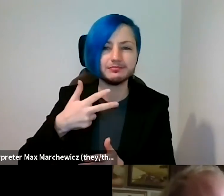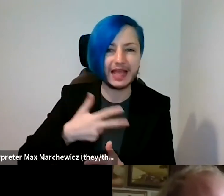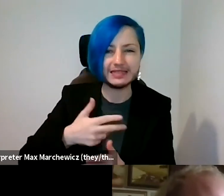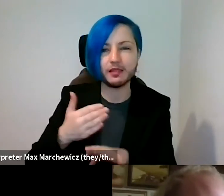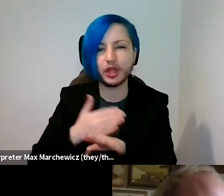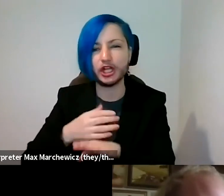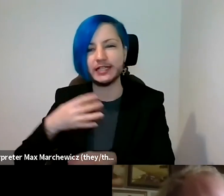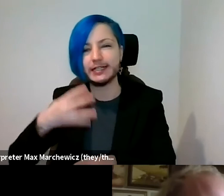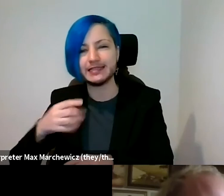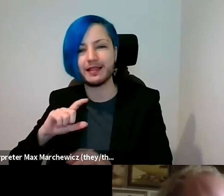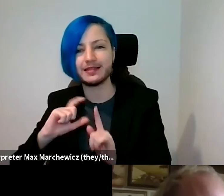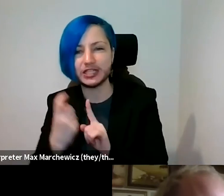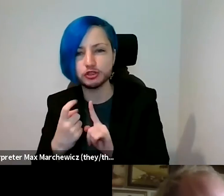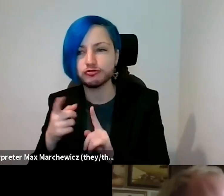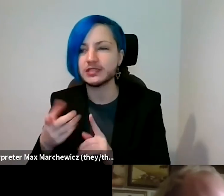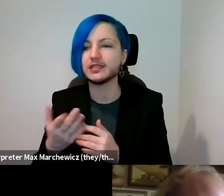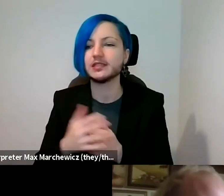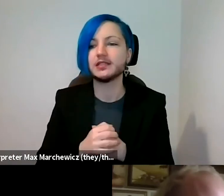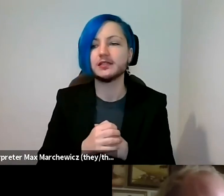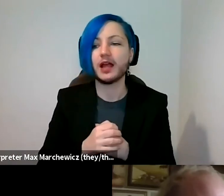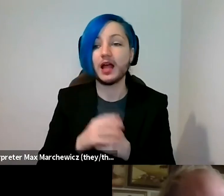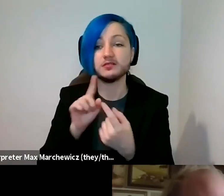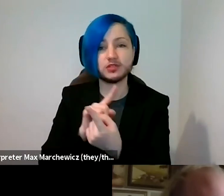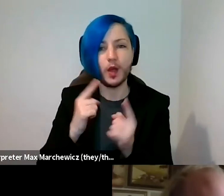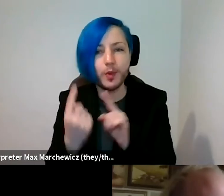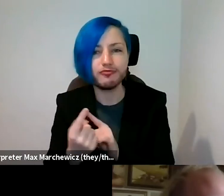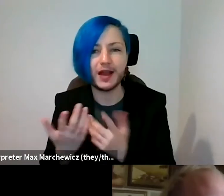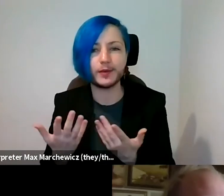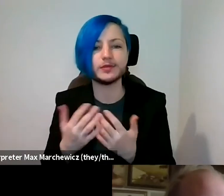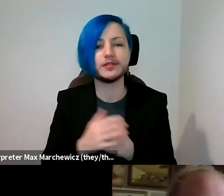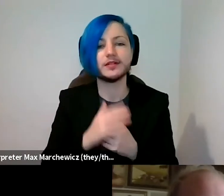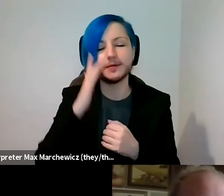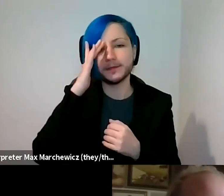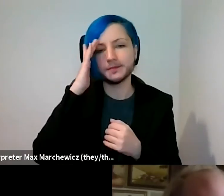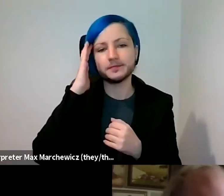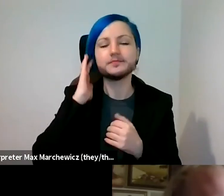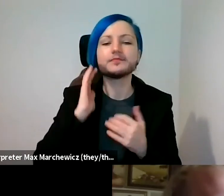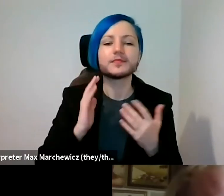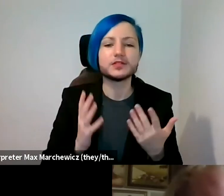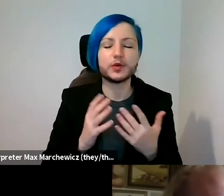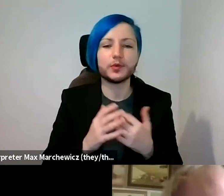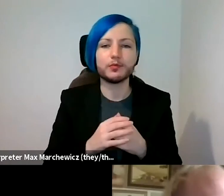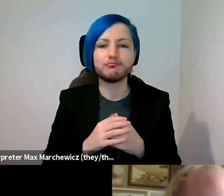And you know, did that sort of work the other way round? Doesn't like, since, you know, people in the so-called West, where you know,